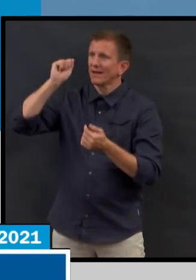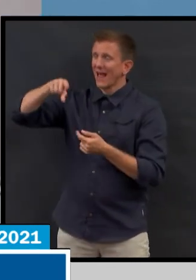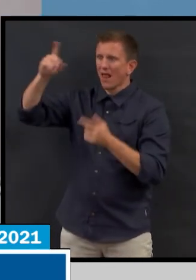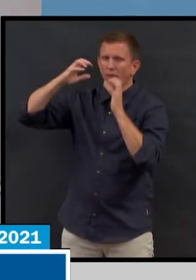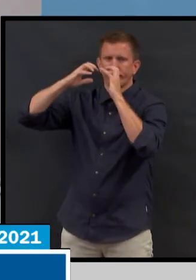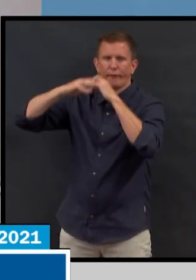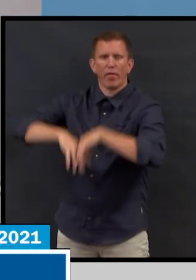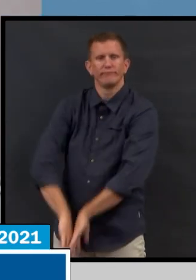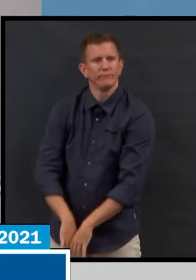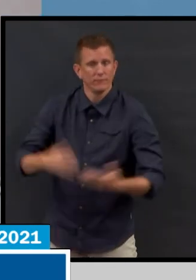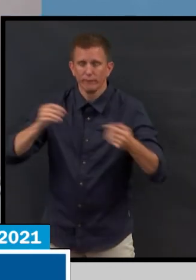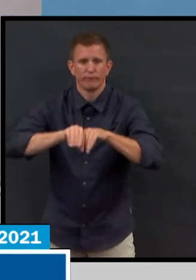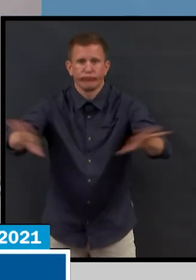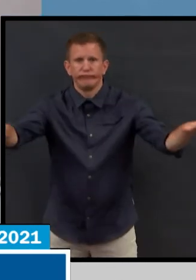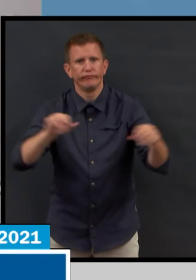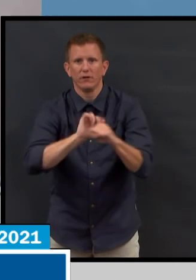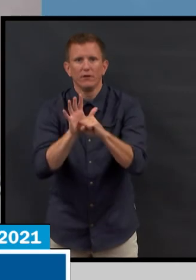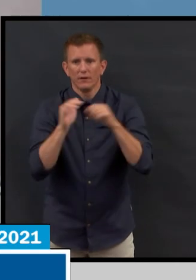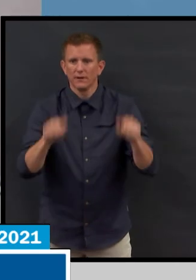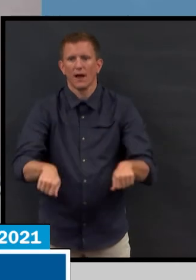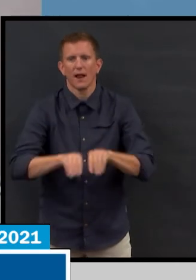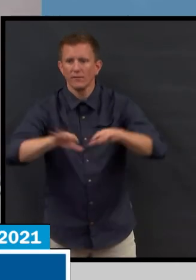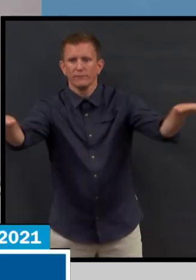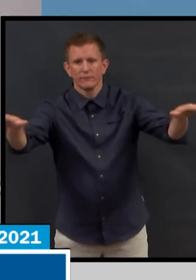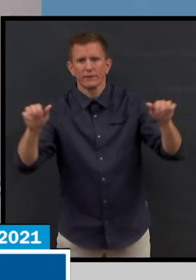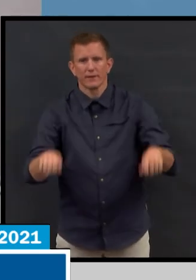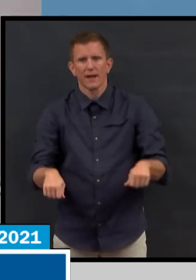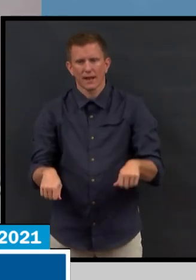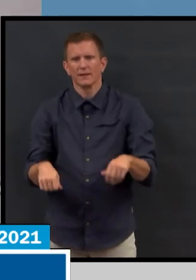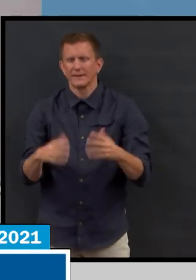sure i appreciate the question first of all the fact that there's not a mandate in place doesn't